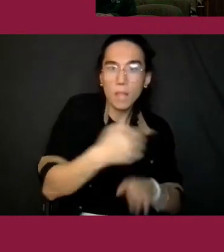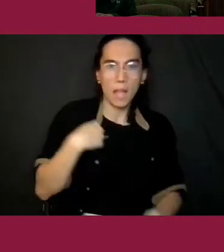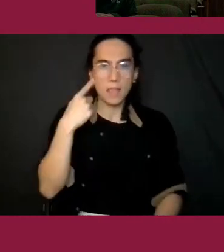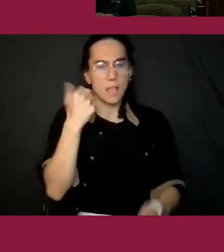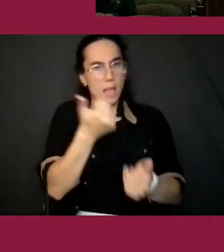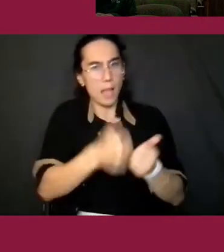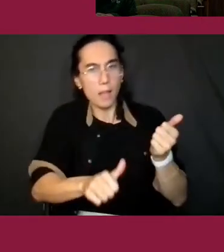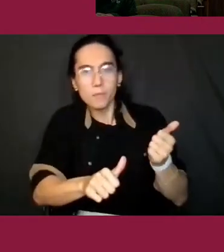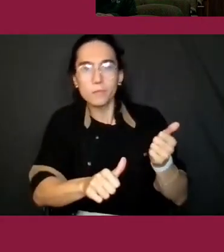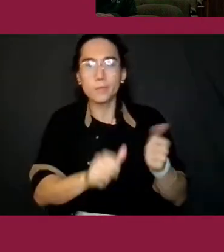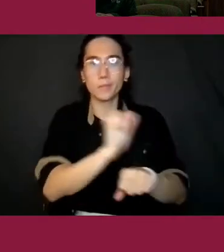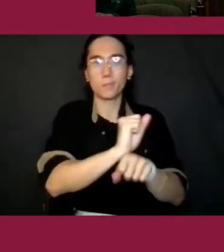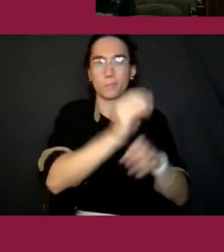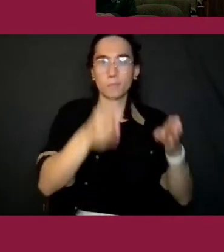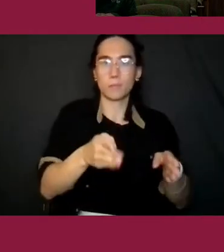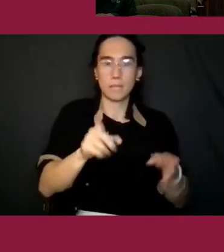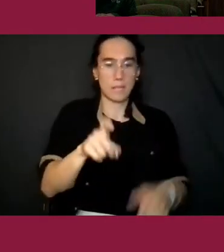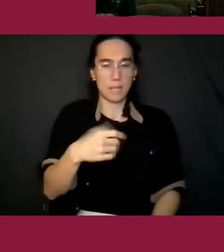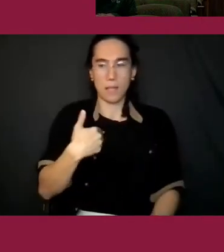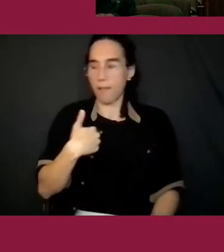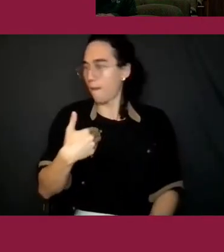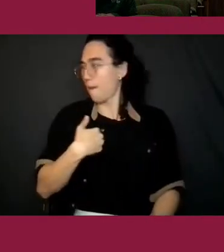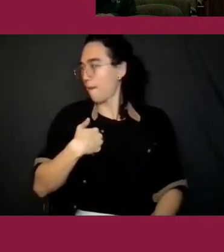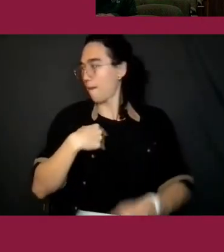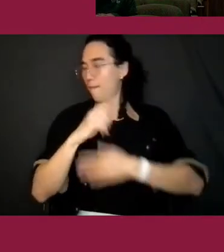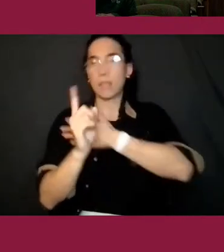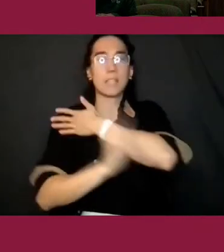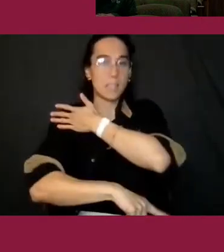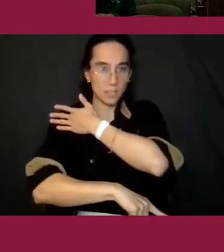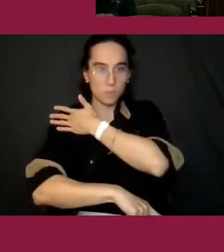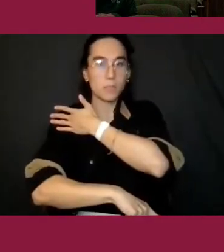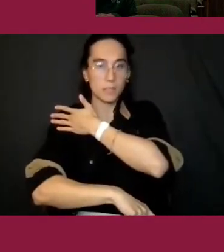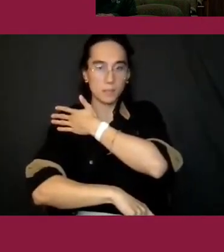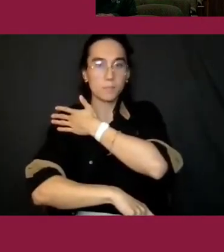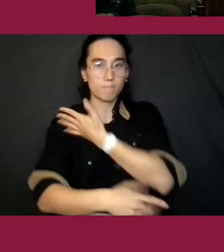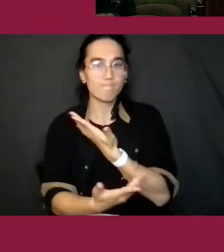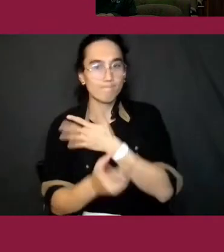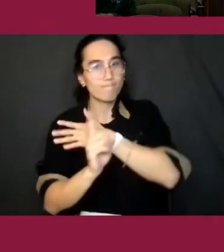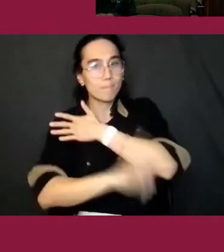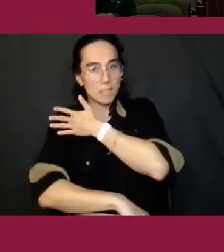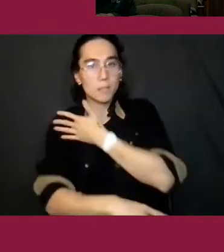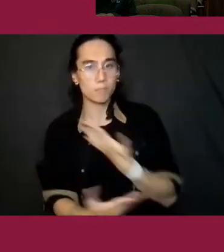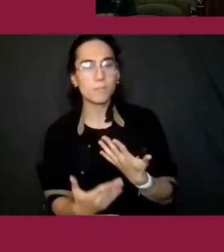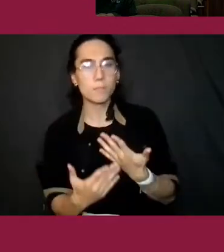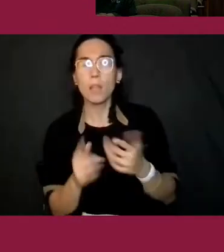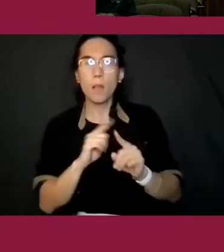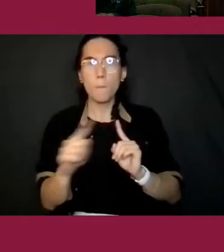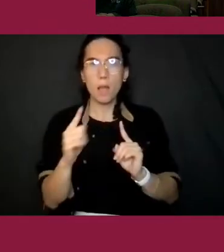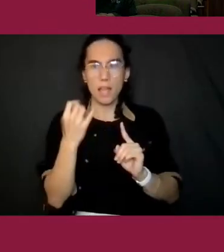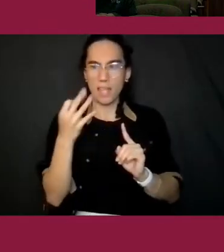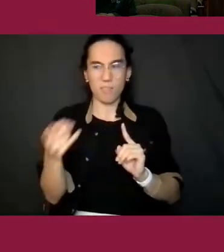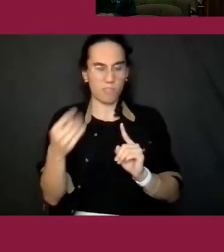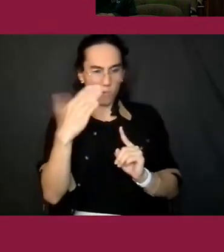the full chain of progressive discipline, but if you don't know what you're looking for, you might not know.